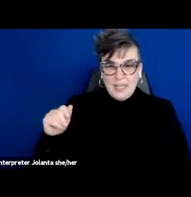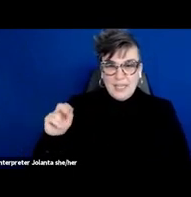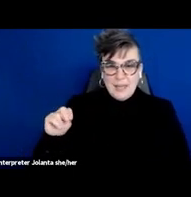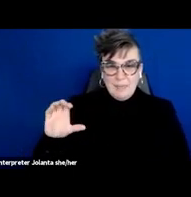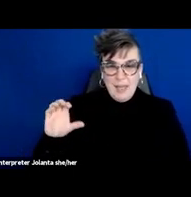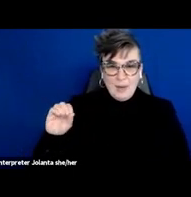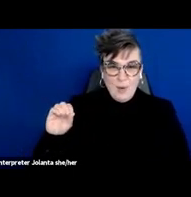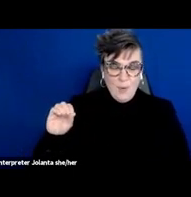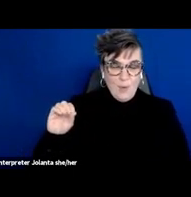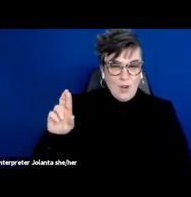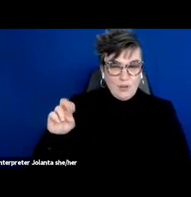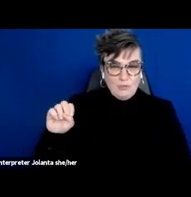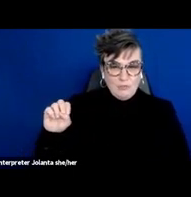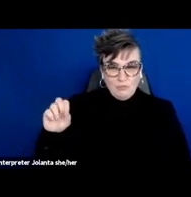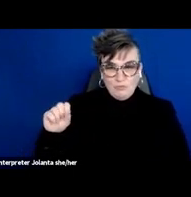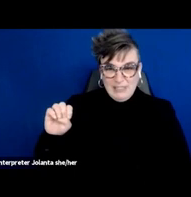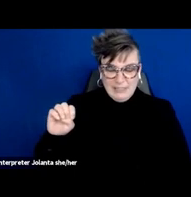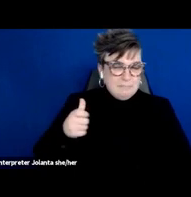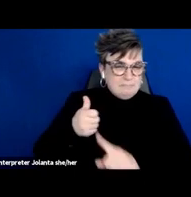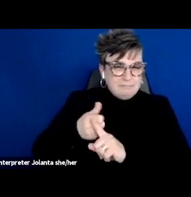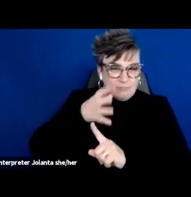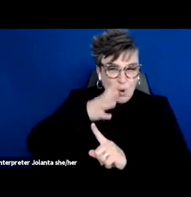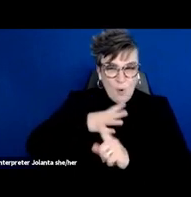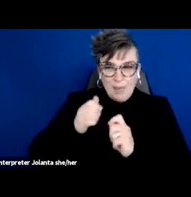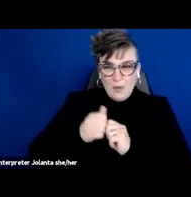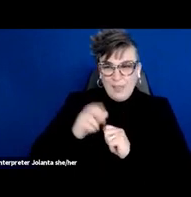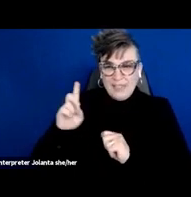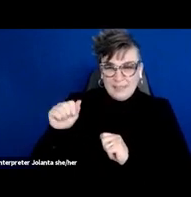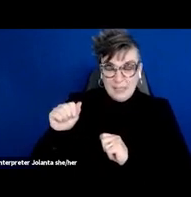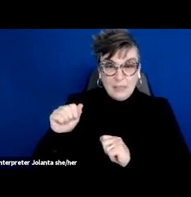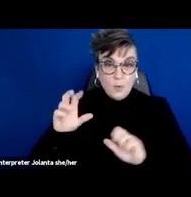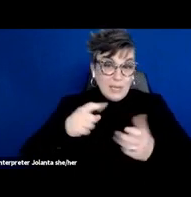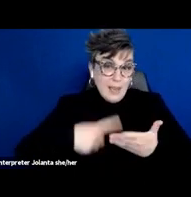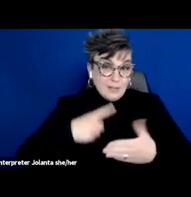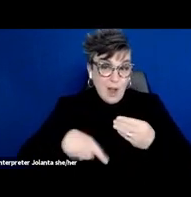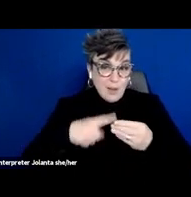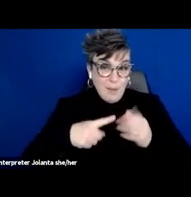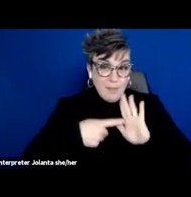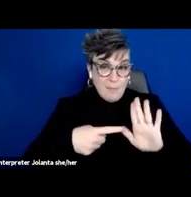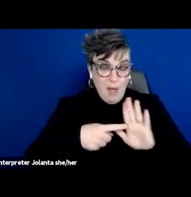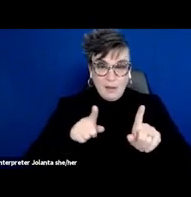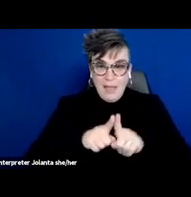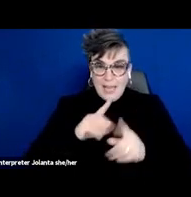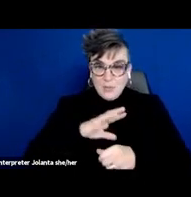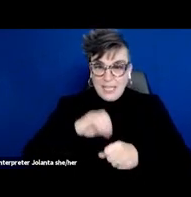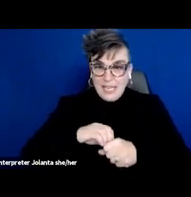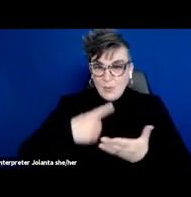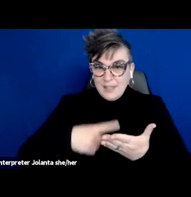about the model as we get into discussion some of the lessons learned. I'm going to